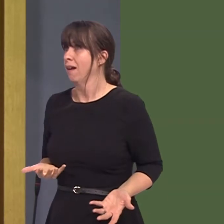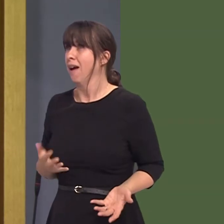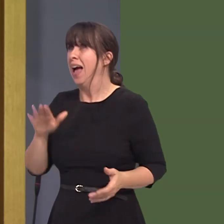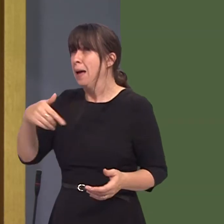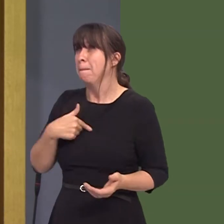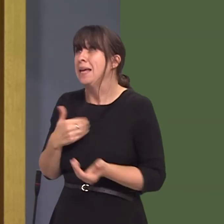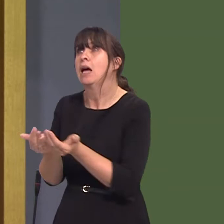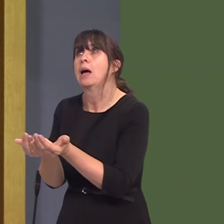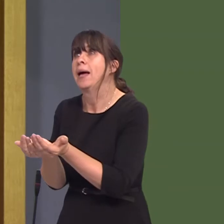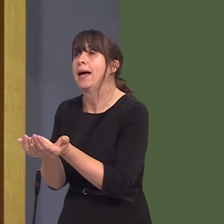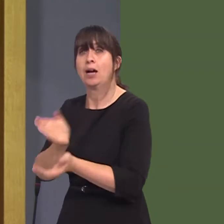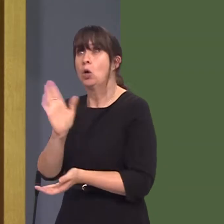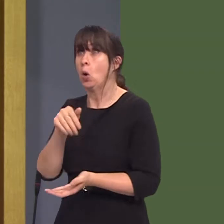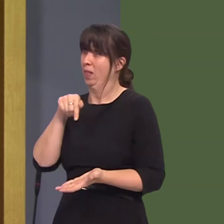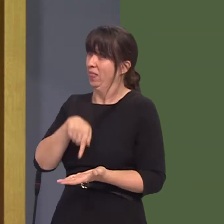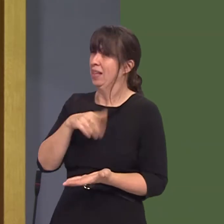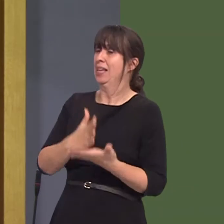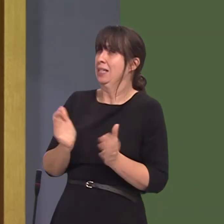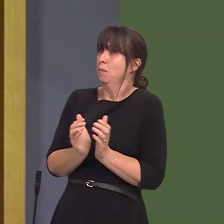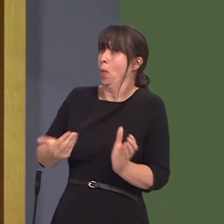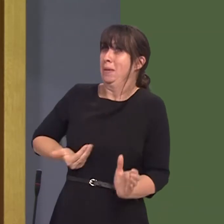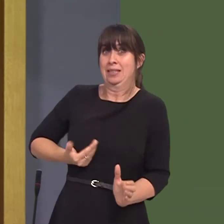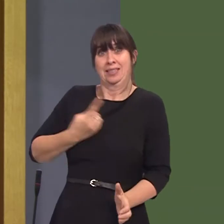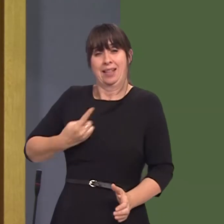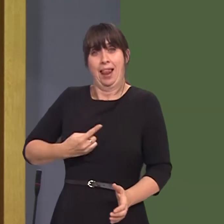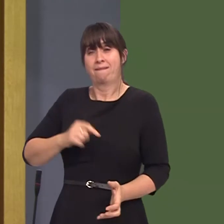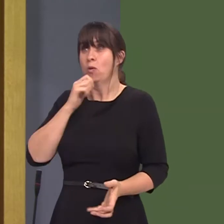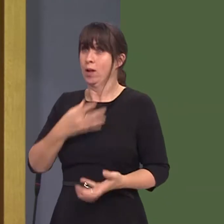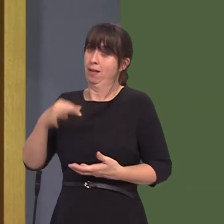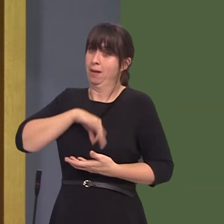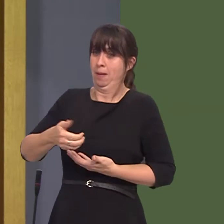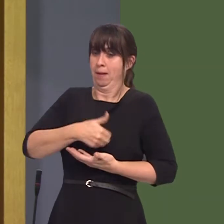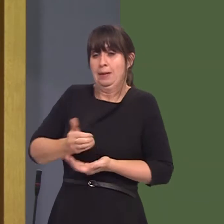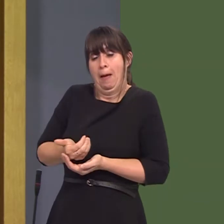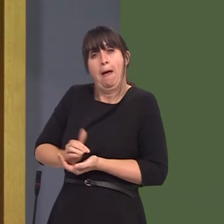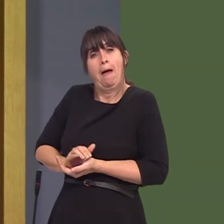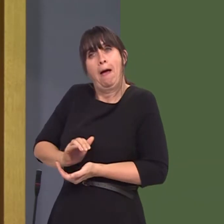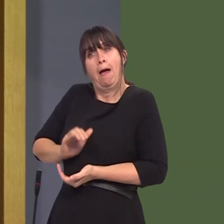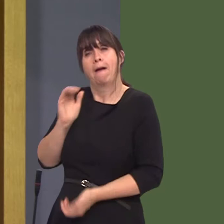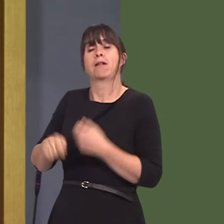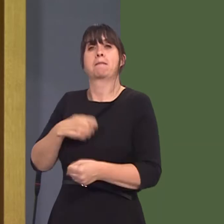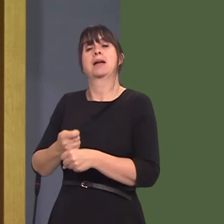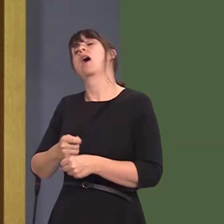selling ëThe Big Issueí was part of a social enterprise and it was going to aid and help them to get out of the situation that they were in.